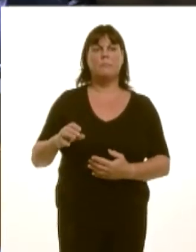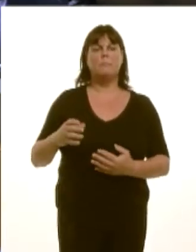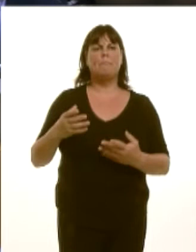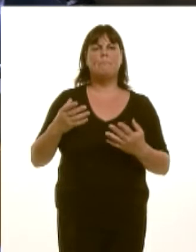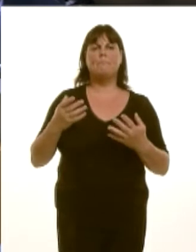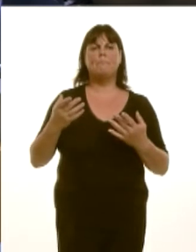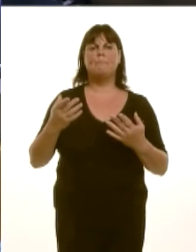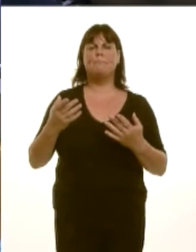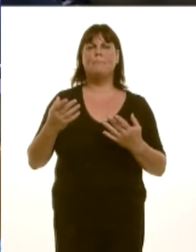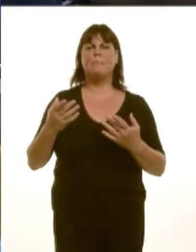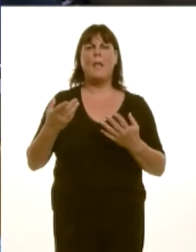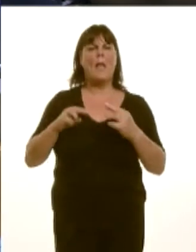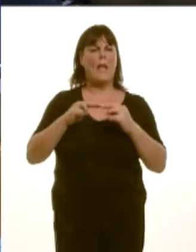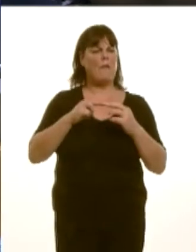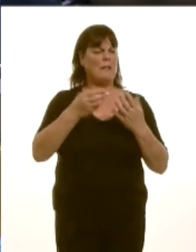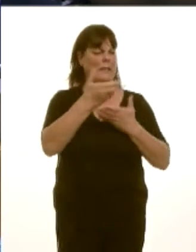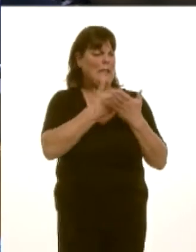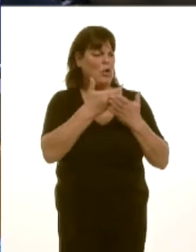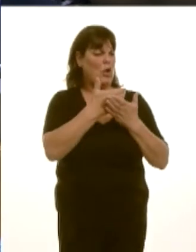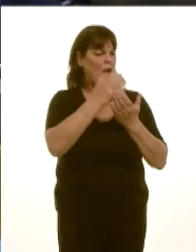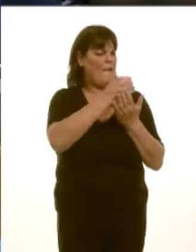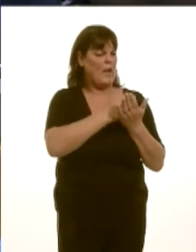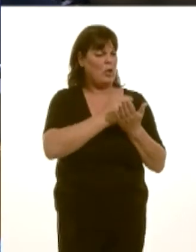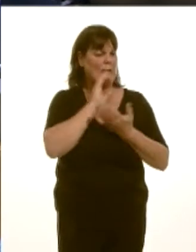on the convention was not inclusive of all four nations.